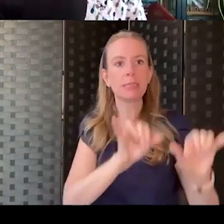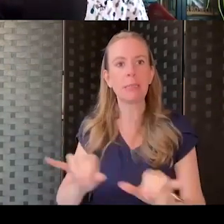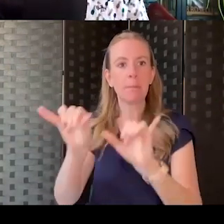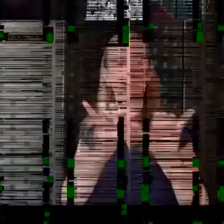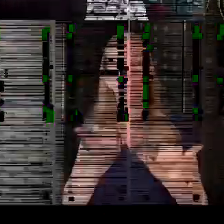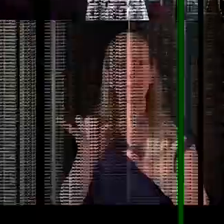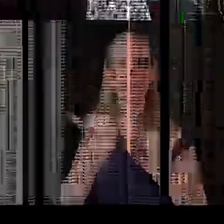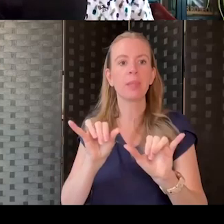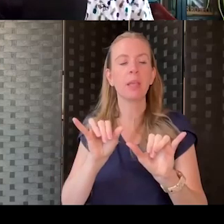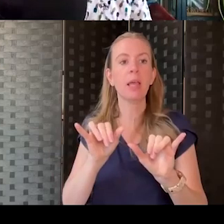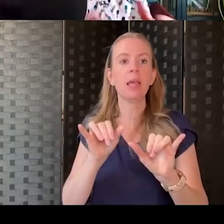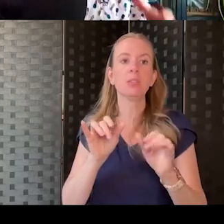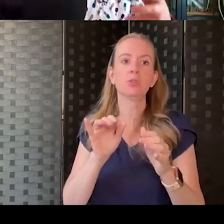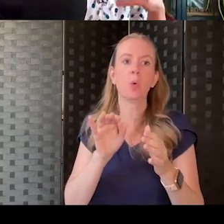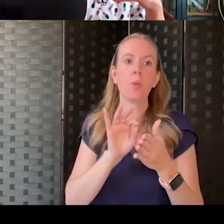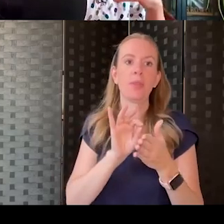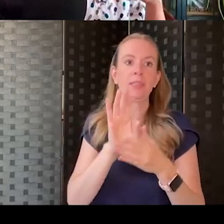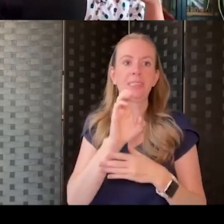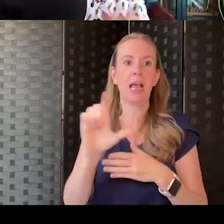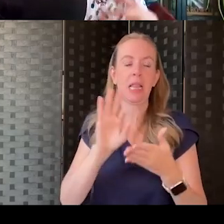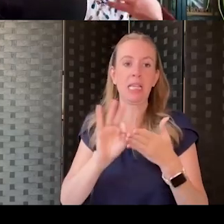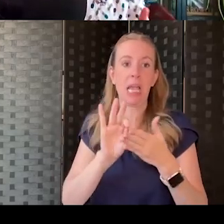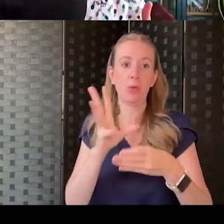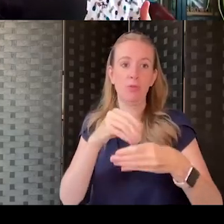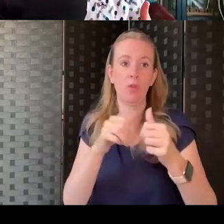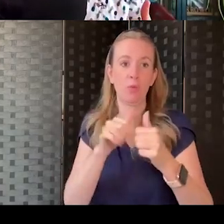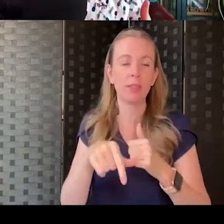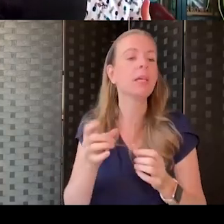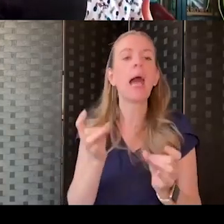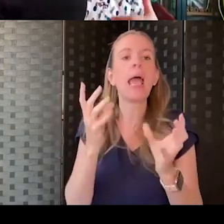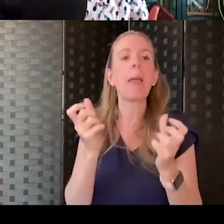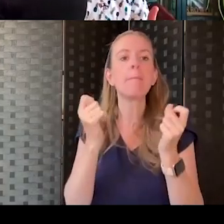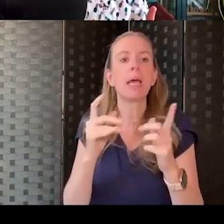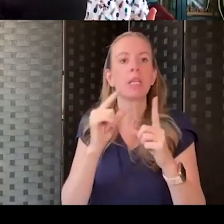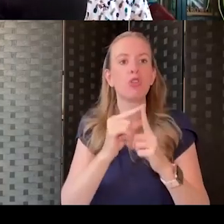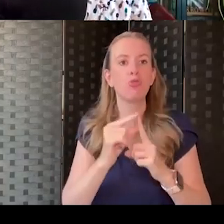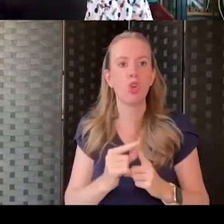contributes to this. I hate that there are so many word overlaps involved in this talk,